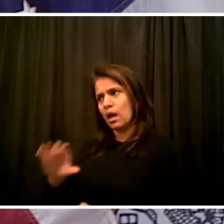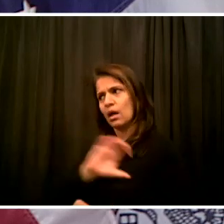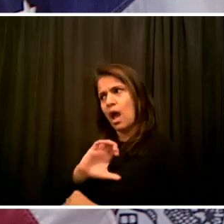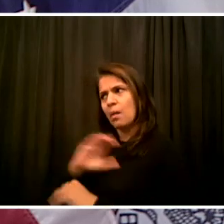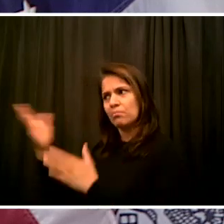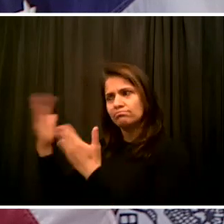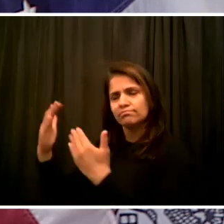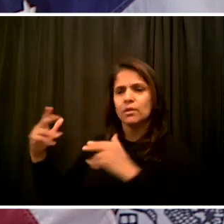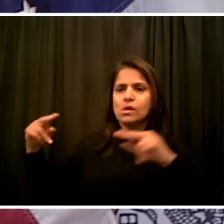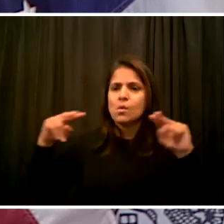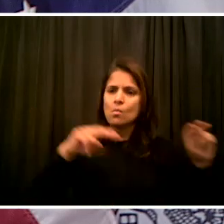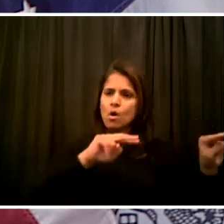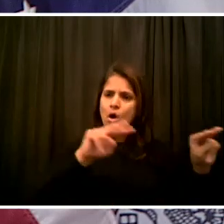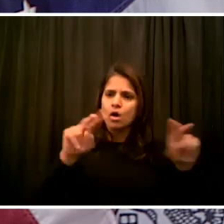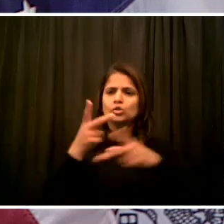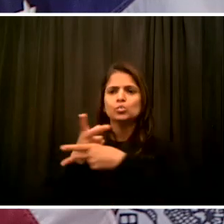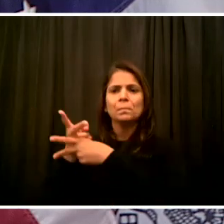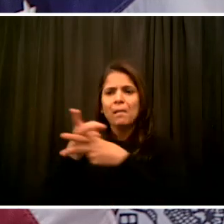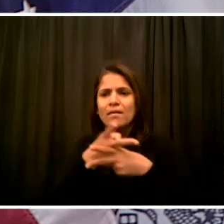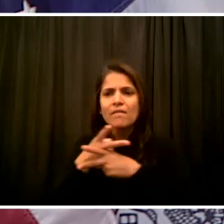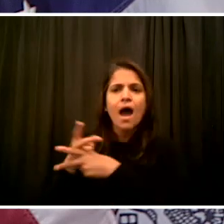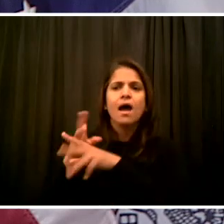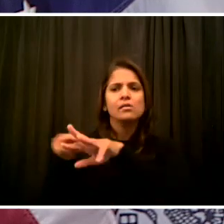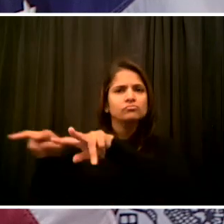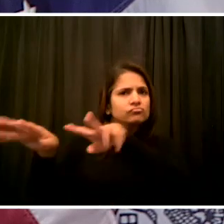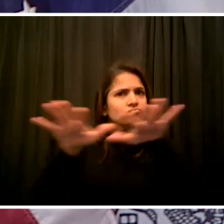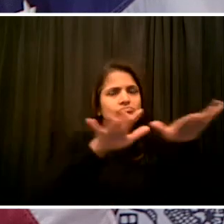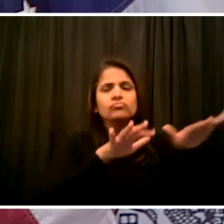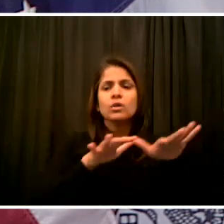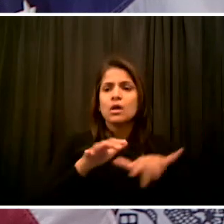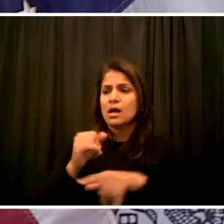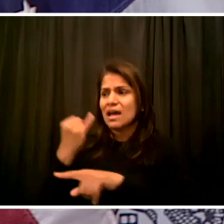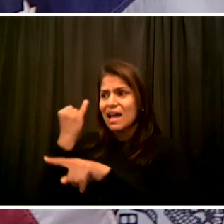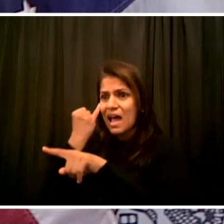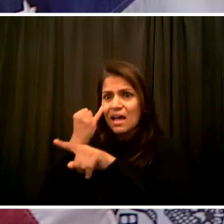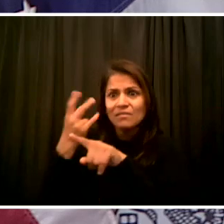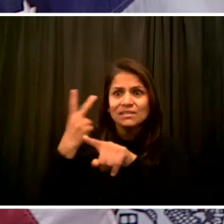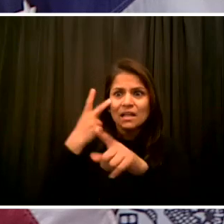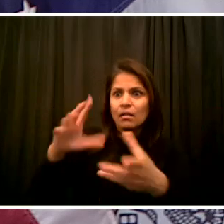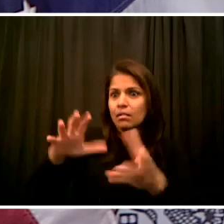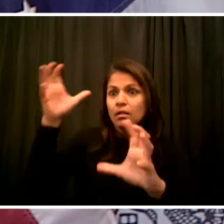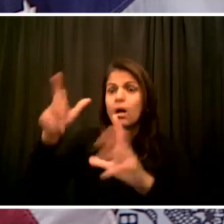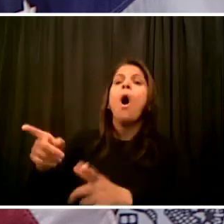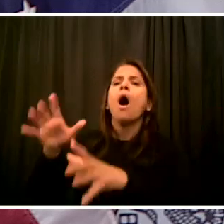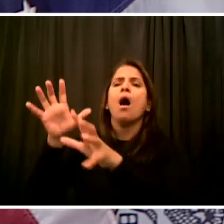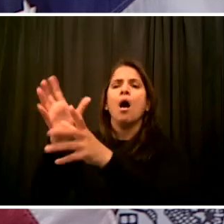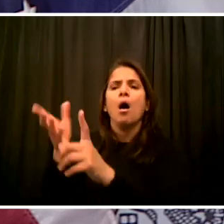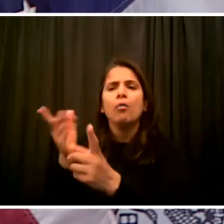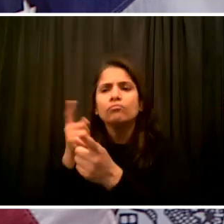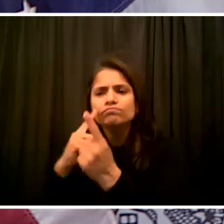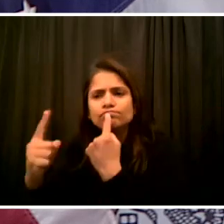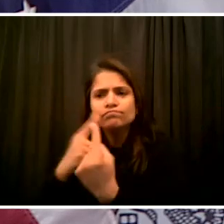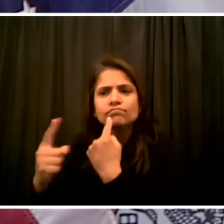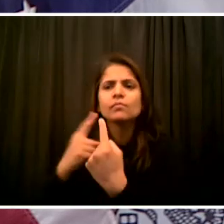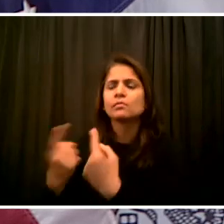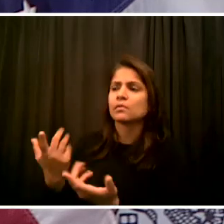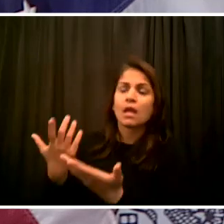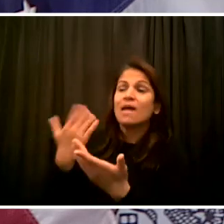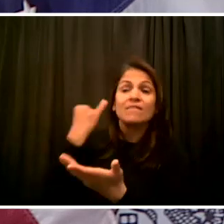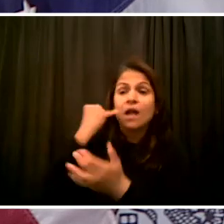THINGS IN THE END AND A LOT OF NEW YORKERS HAVE. BUTE NFROCEEMNT OR THE POTENTIAL OF ENFORCEMENT IS PART OF WHAT